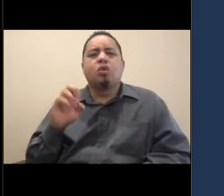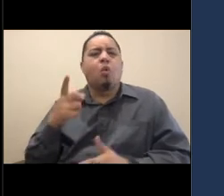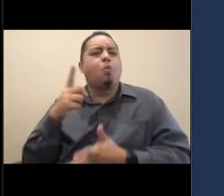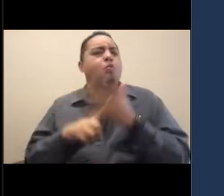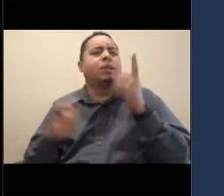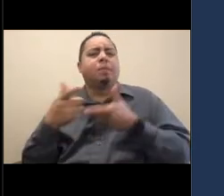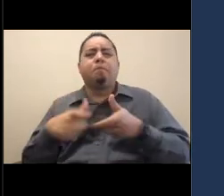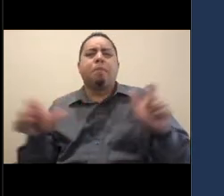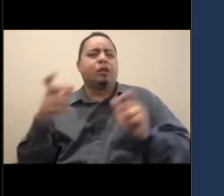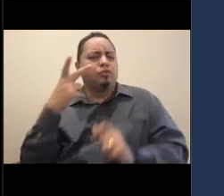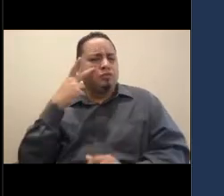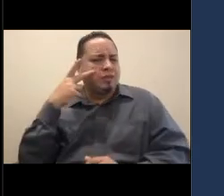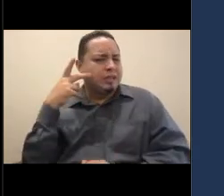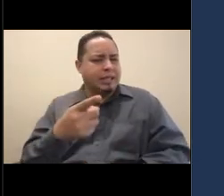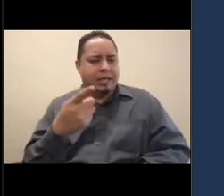Like how big do they usually get to be?